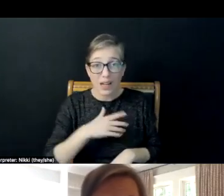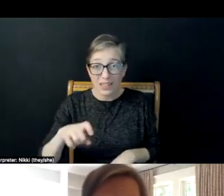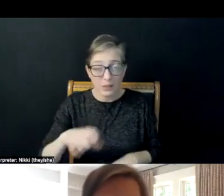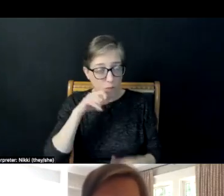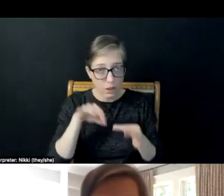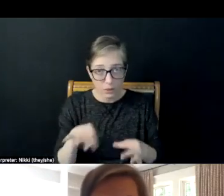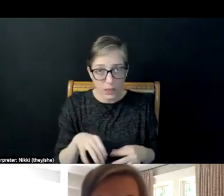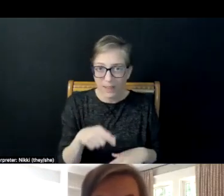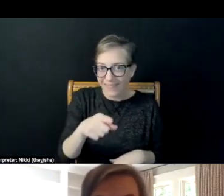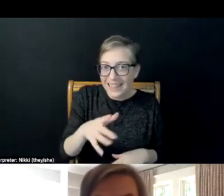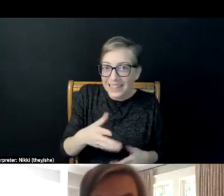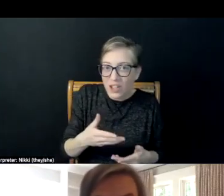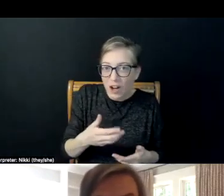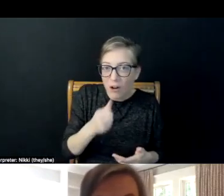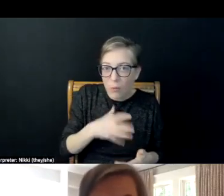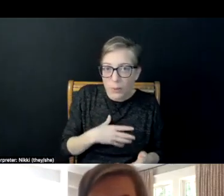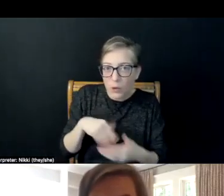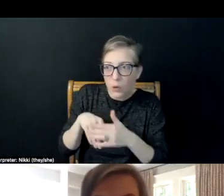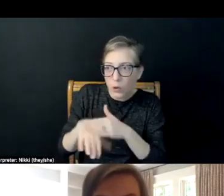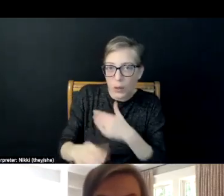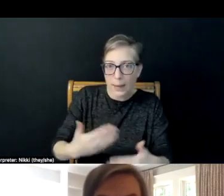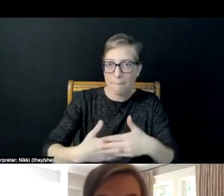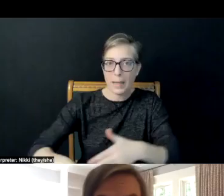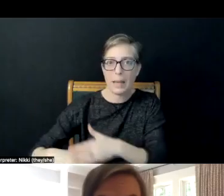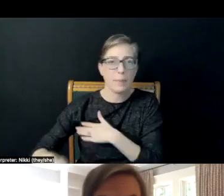not women who experienced the NICU. Next slide, please.